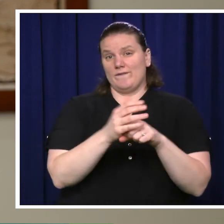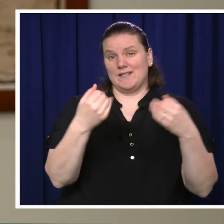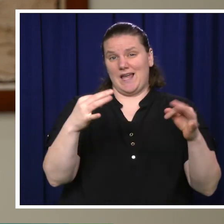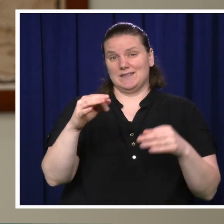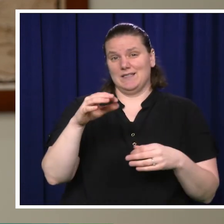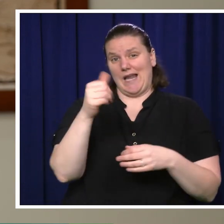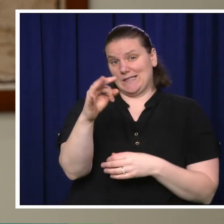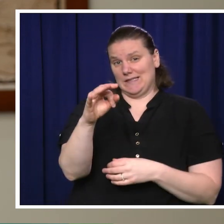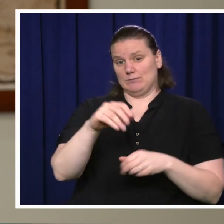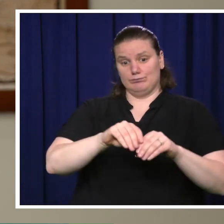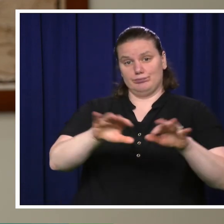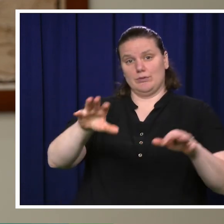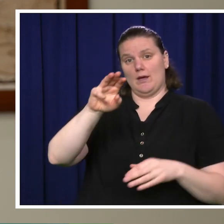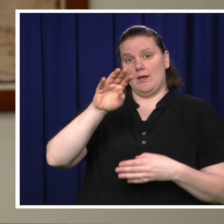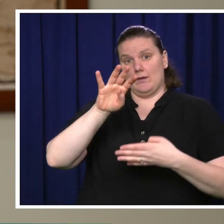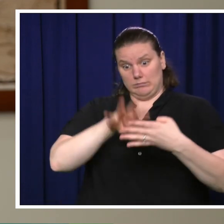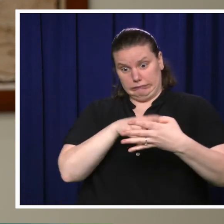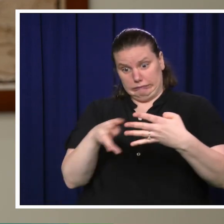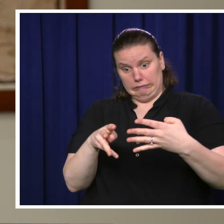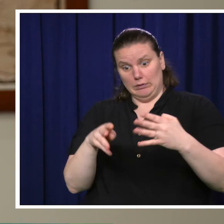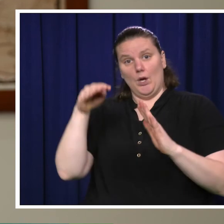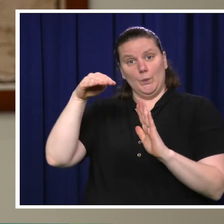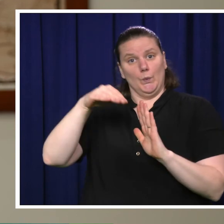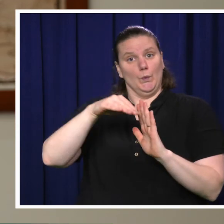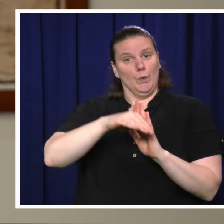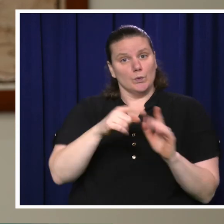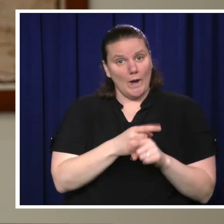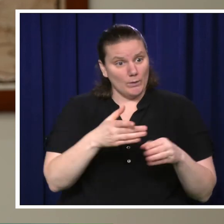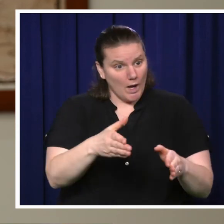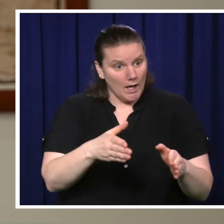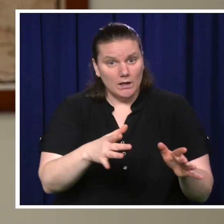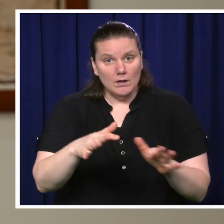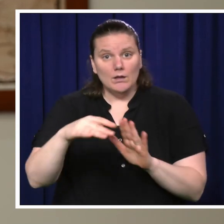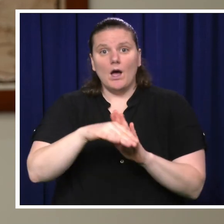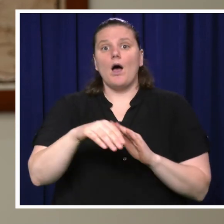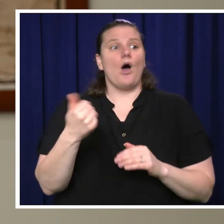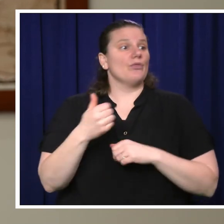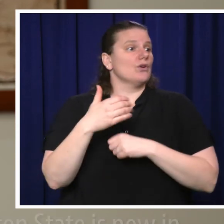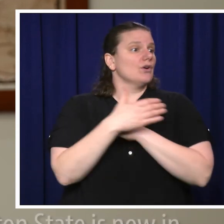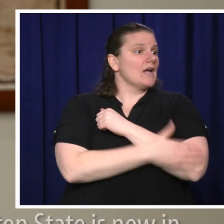As you know, the covid-19 metrics for Clark County has been moving in the right direction, which allowed us,